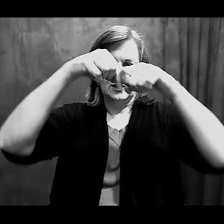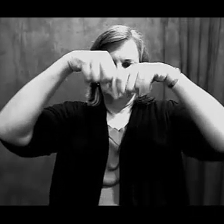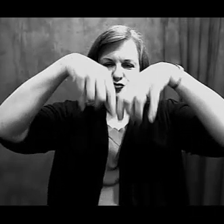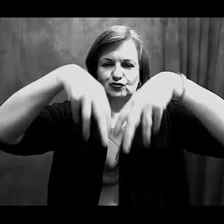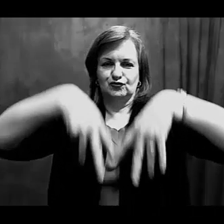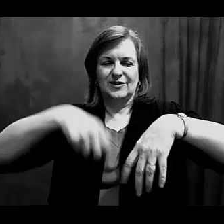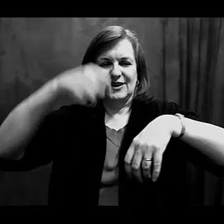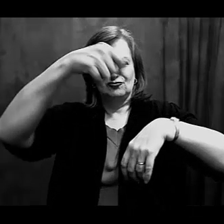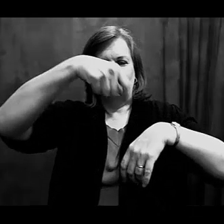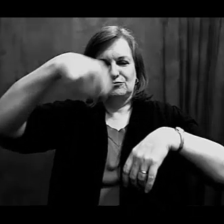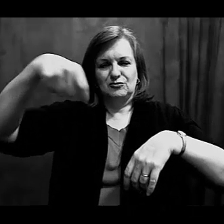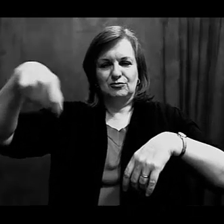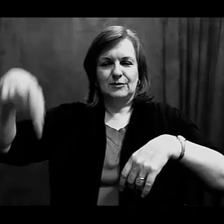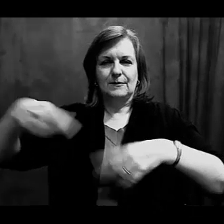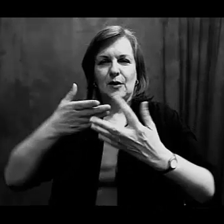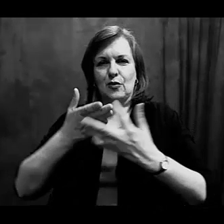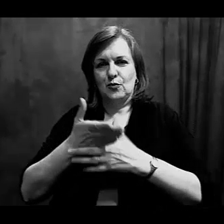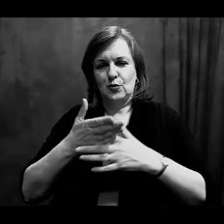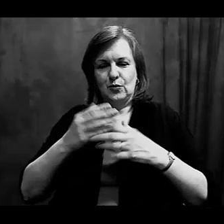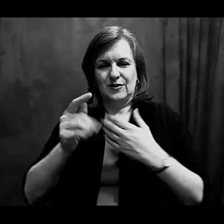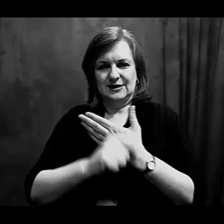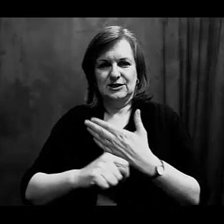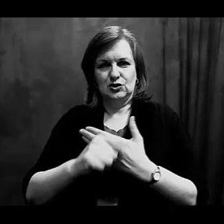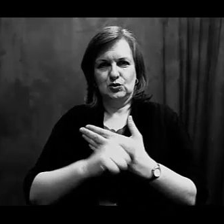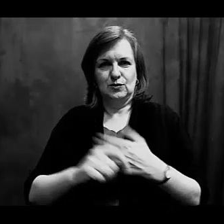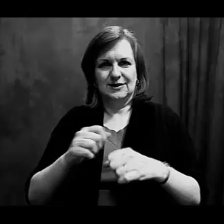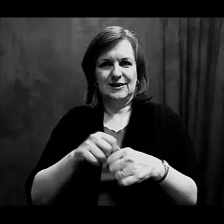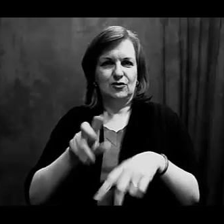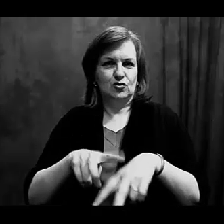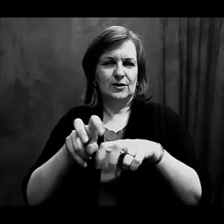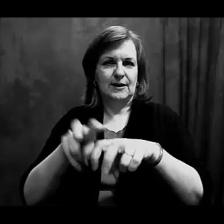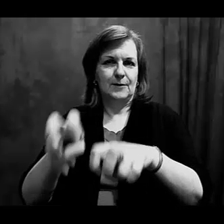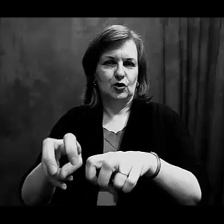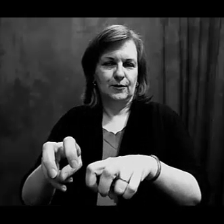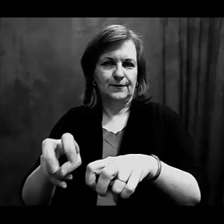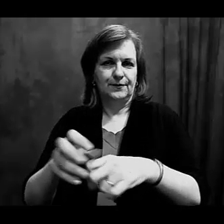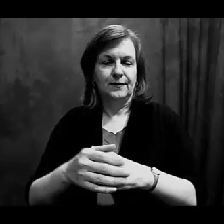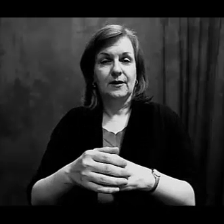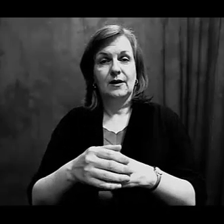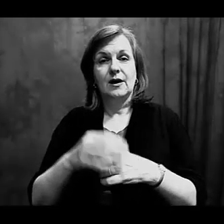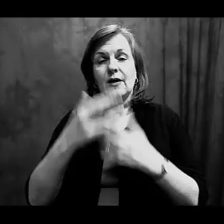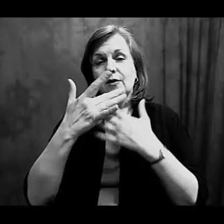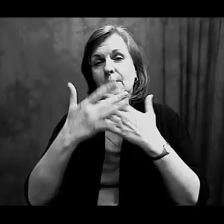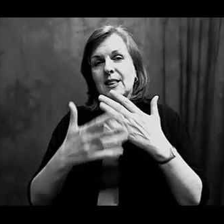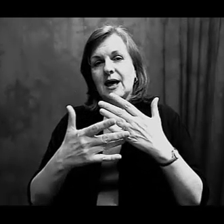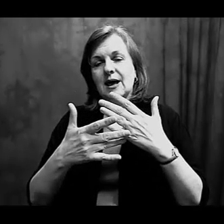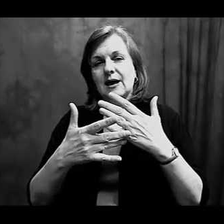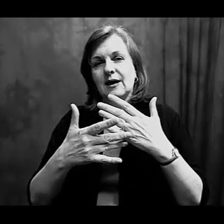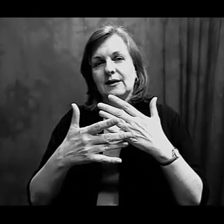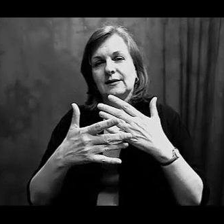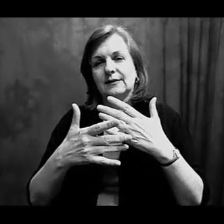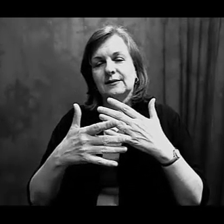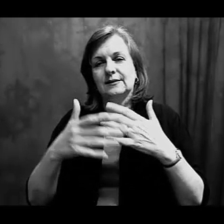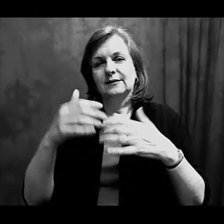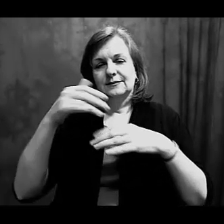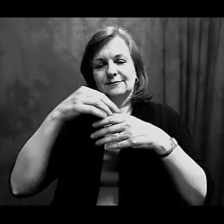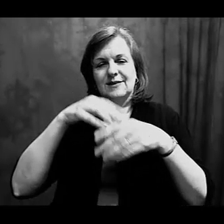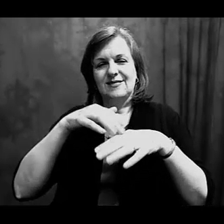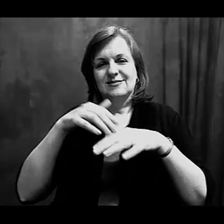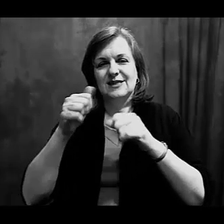of our little grasshopper friend -- now when this occurs it leaves the vessels the blood is now going to pool inside the grasshopper